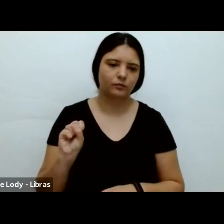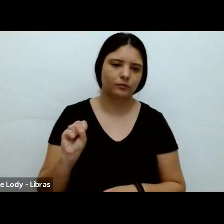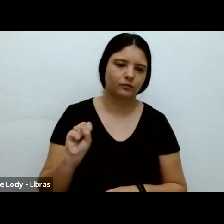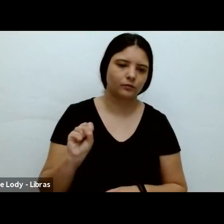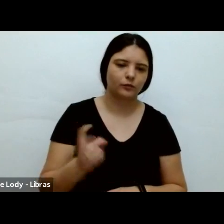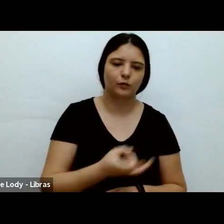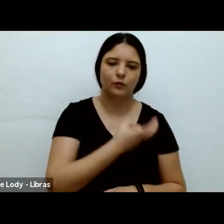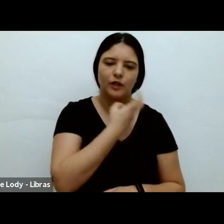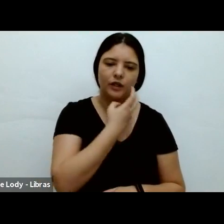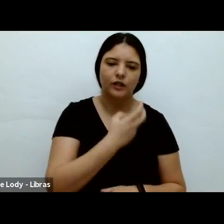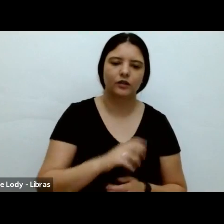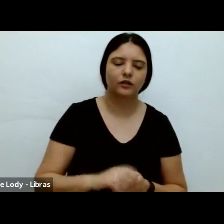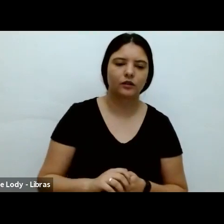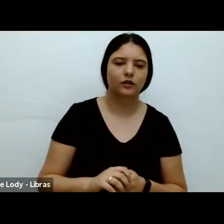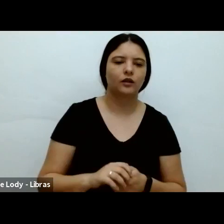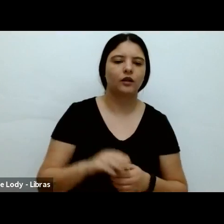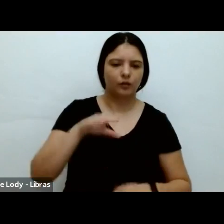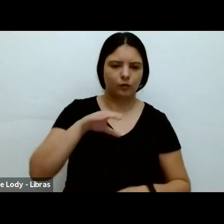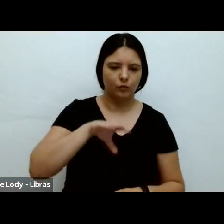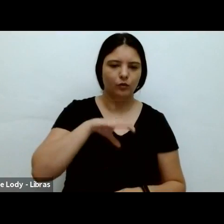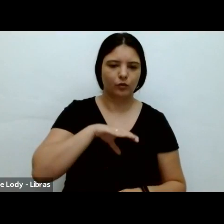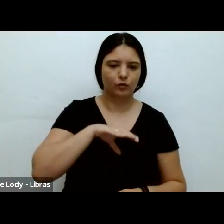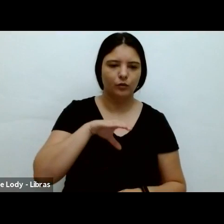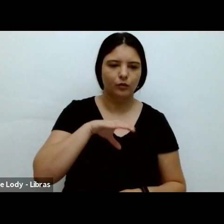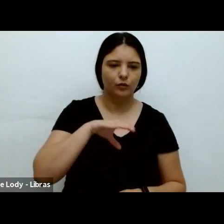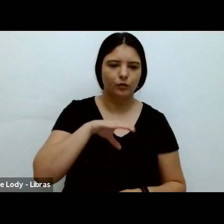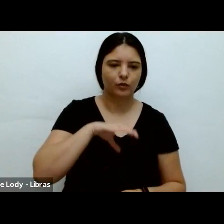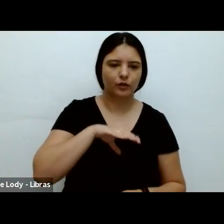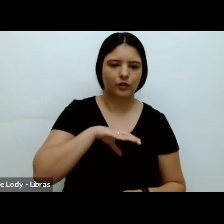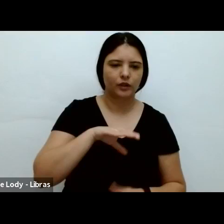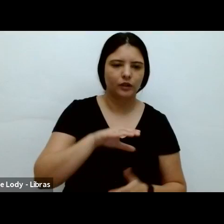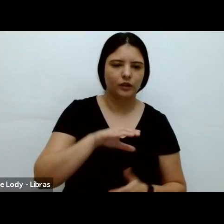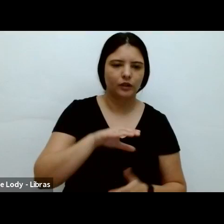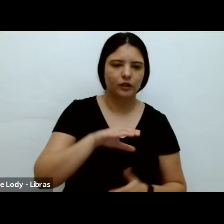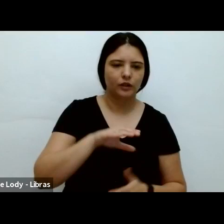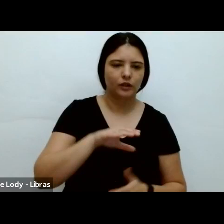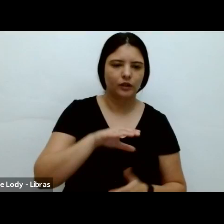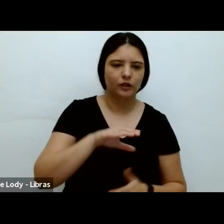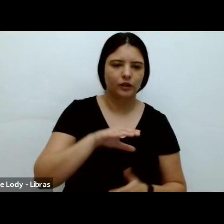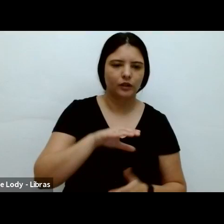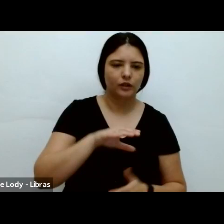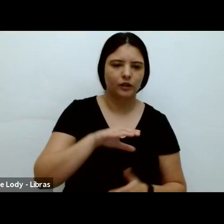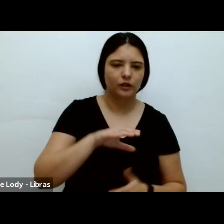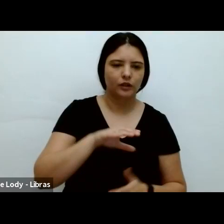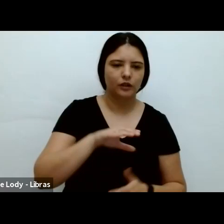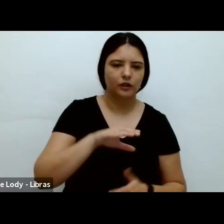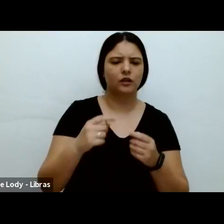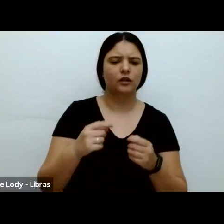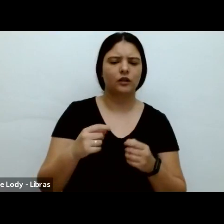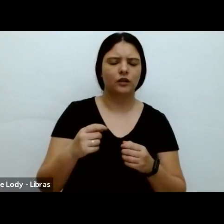in the in the in the in the ink it ink it's an important one about the moment we are going through.